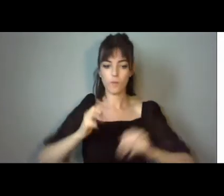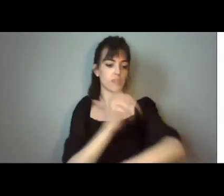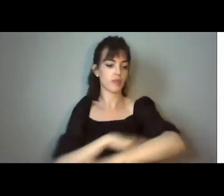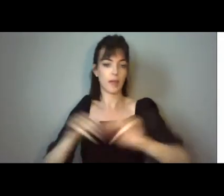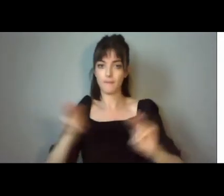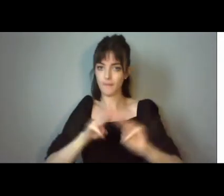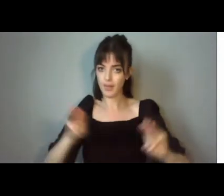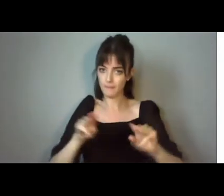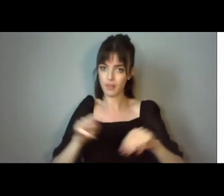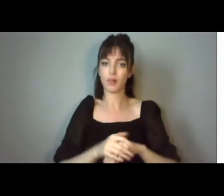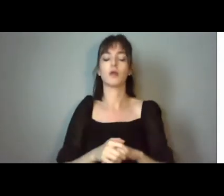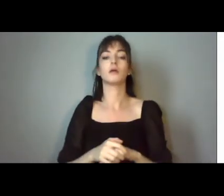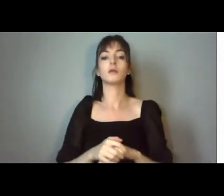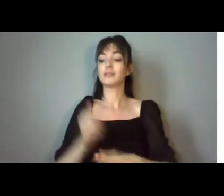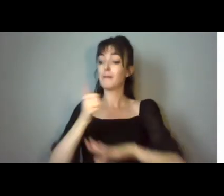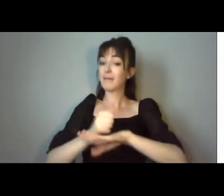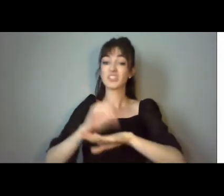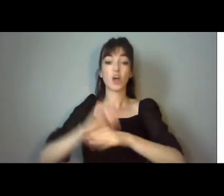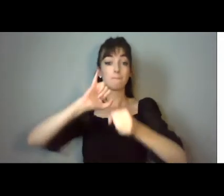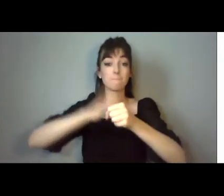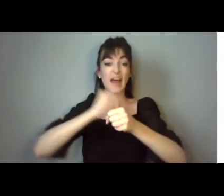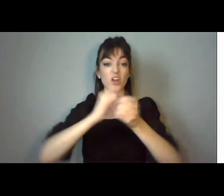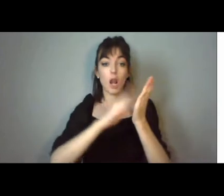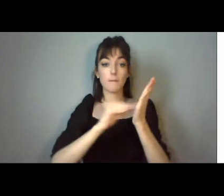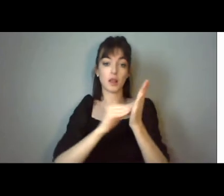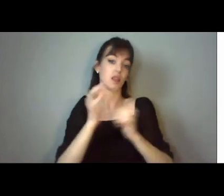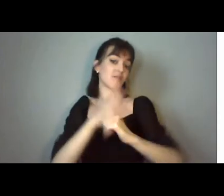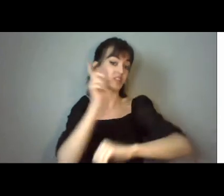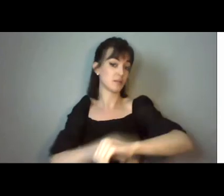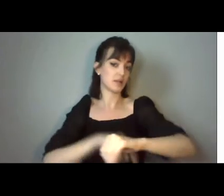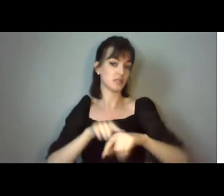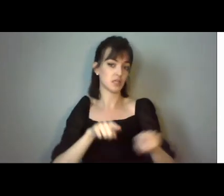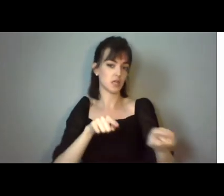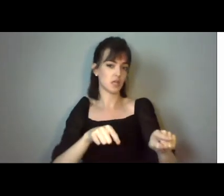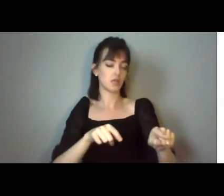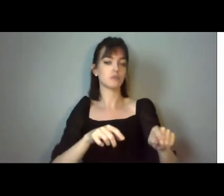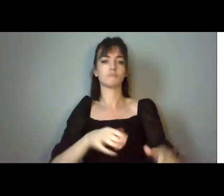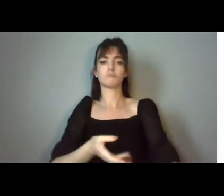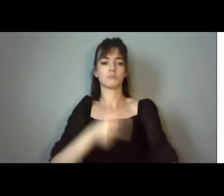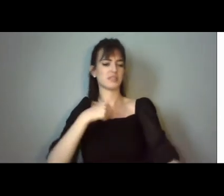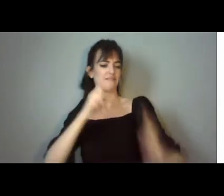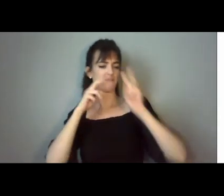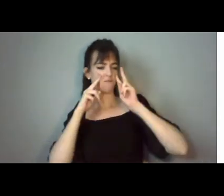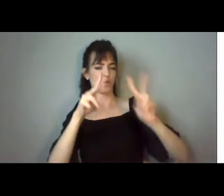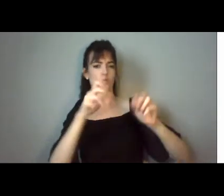is based on the medical model of disability, which conceptualises disability as a deficit located in